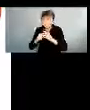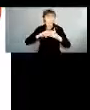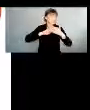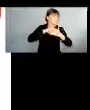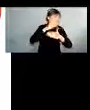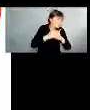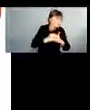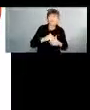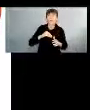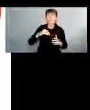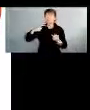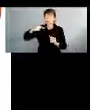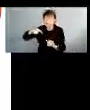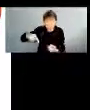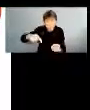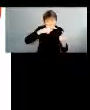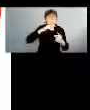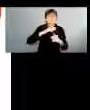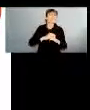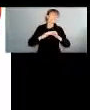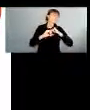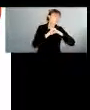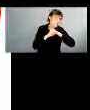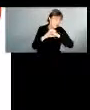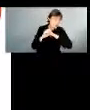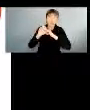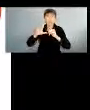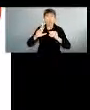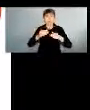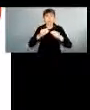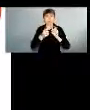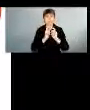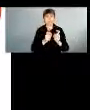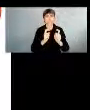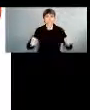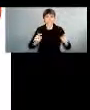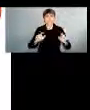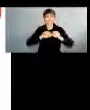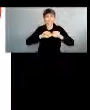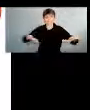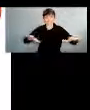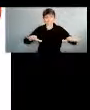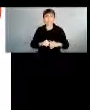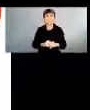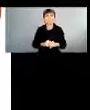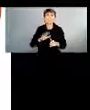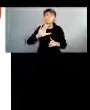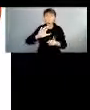marketing or dissemination. If your project won’t result in something